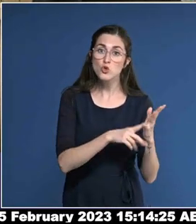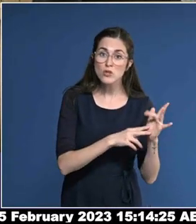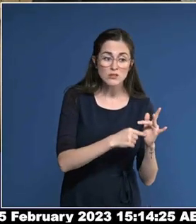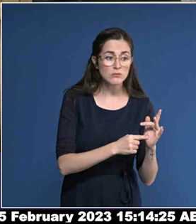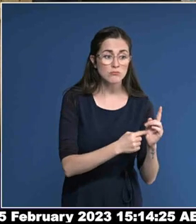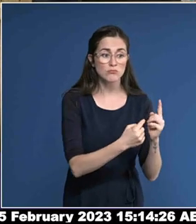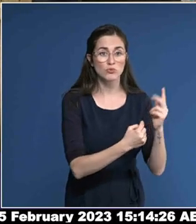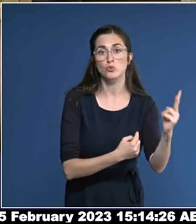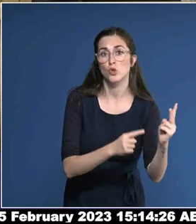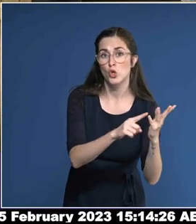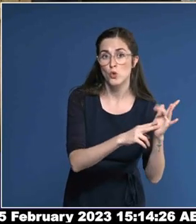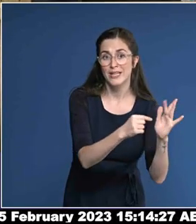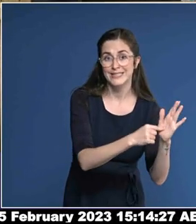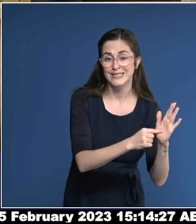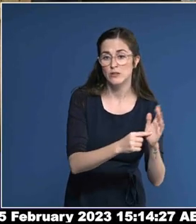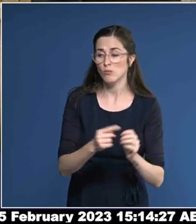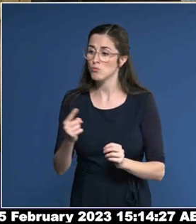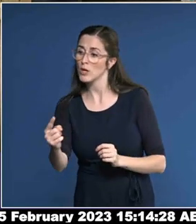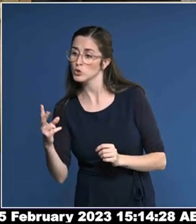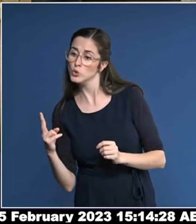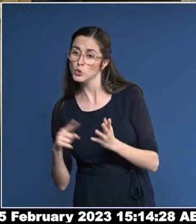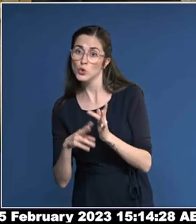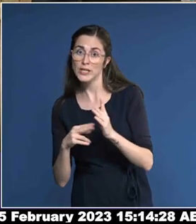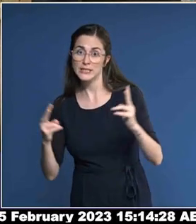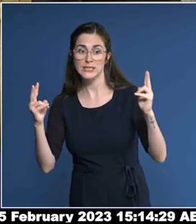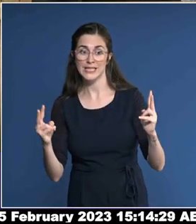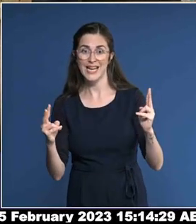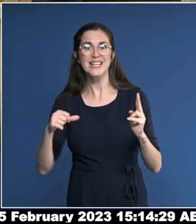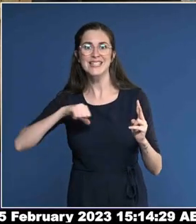staff are located in another unit and, through the use of technology, those people